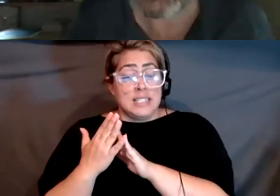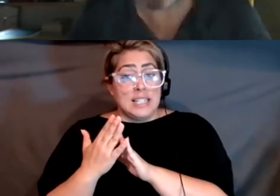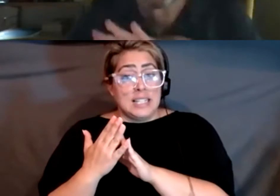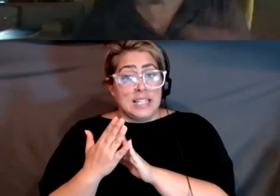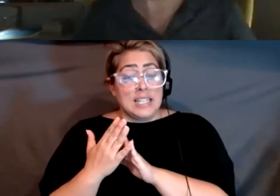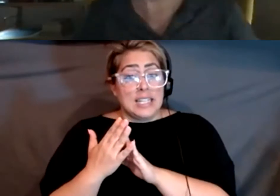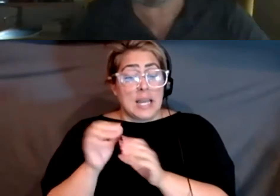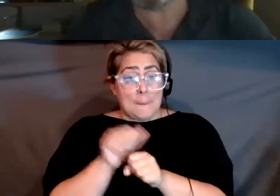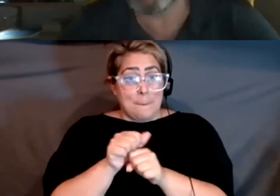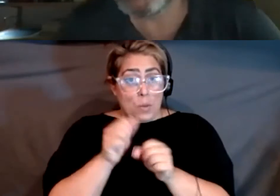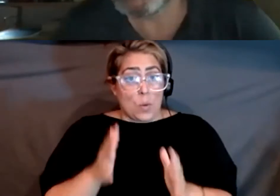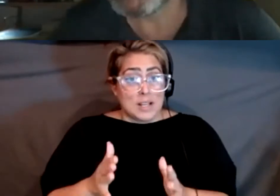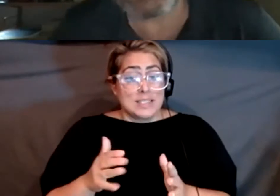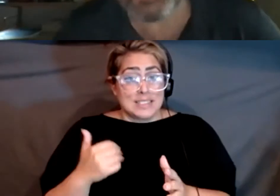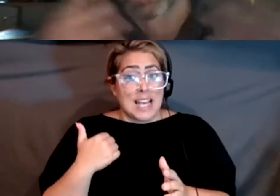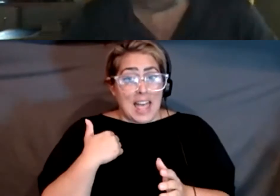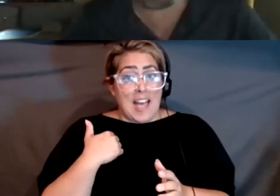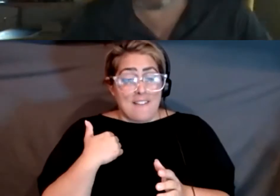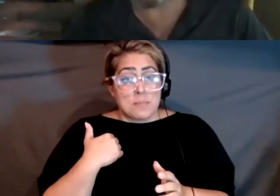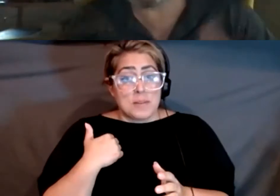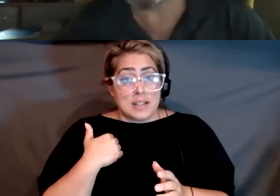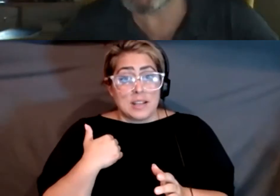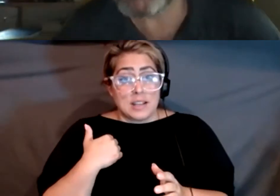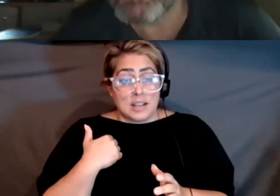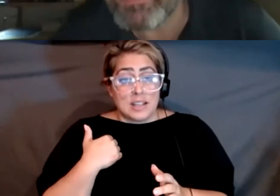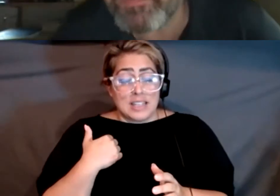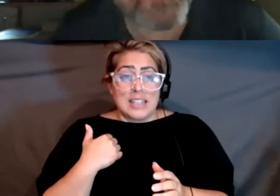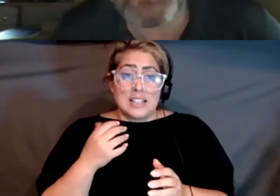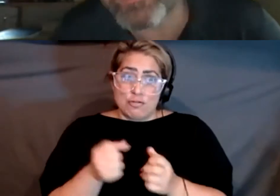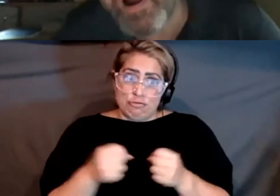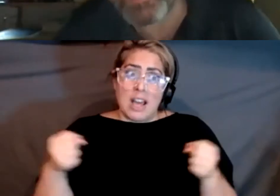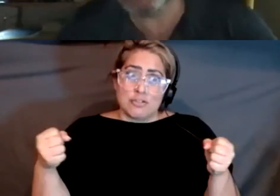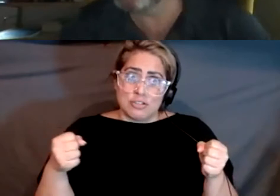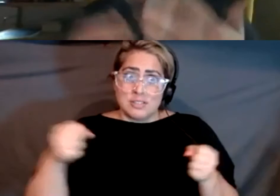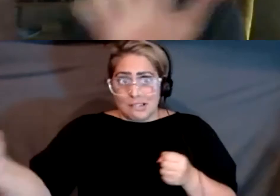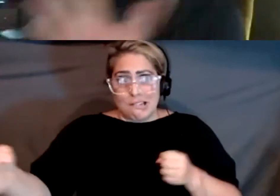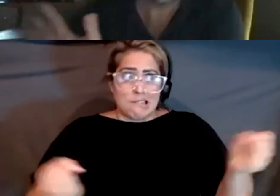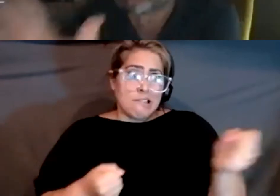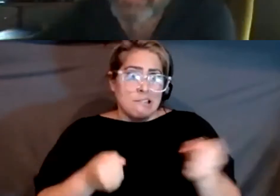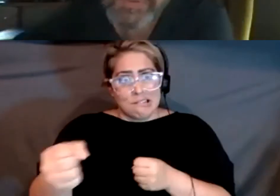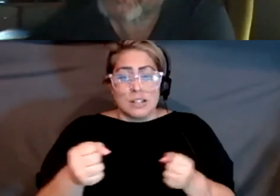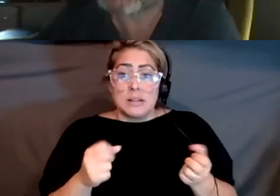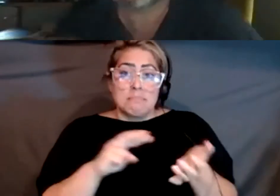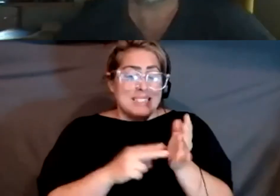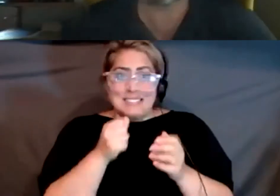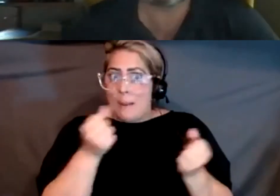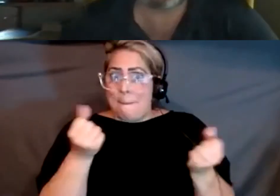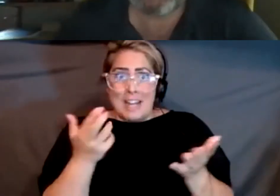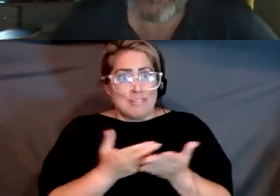There are not a lot of resources for people who are looking to see who is enforcing this or not. And last year